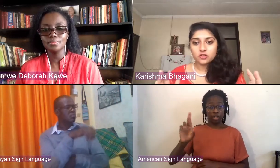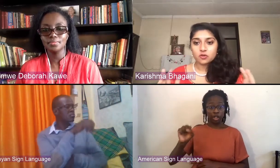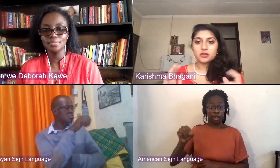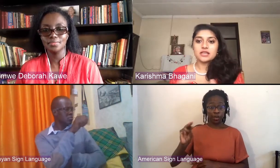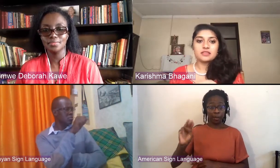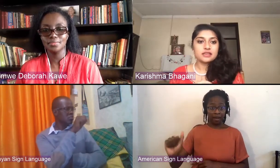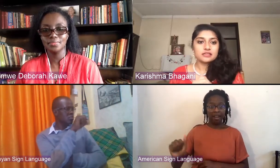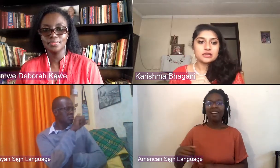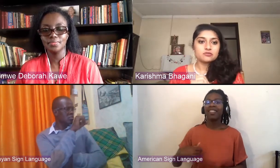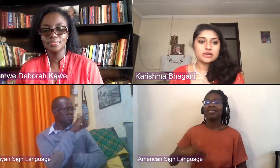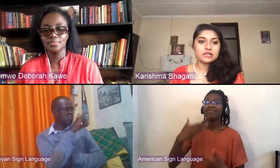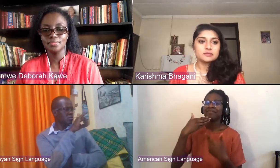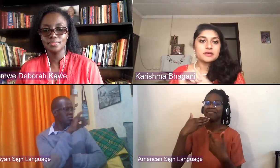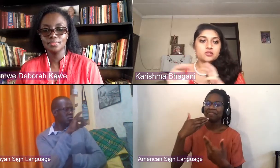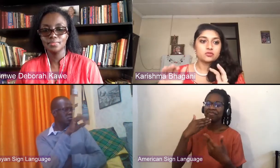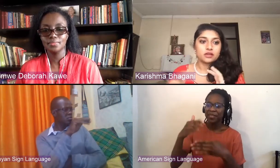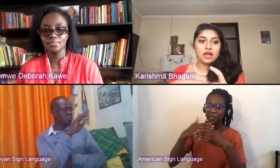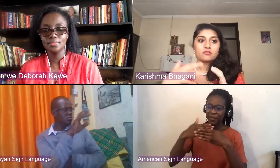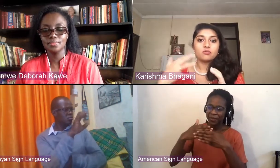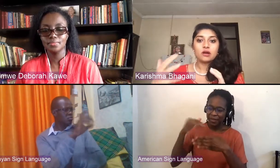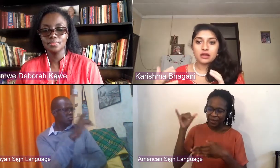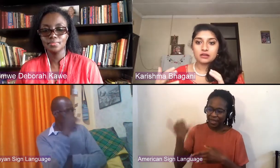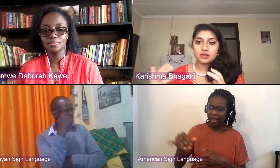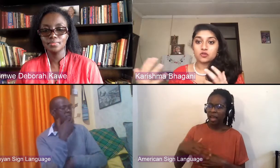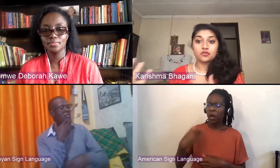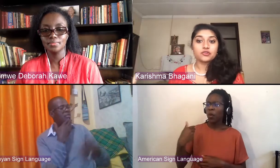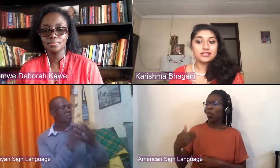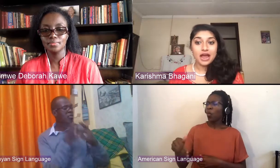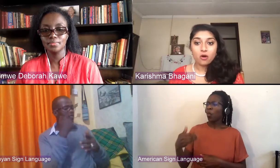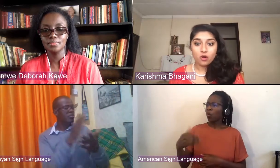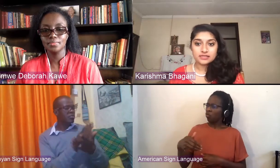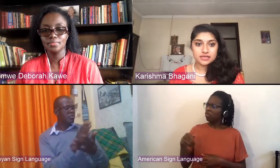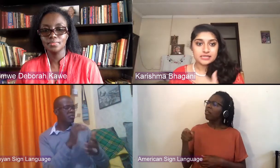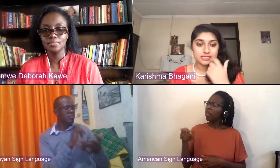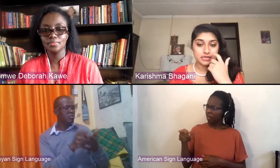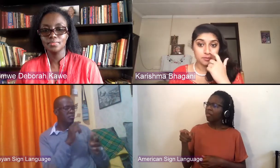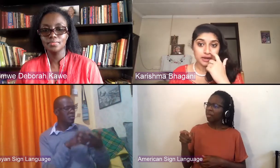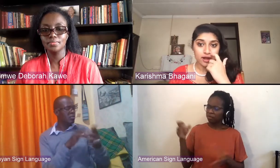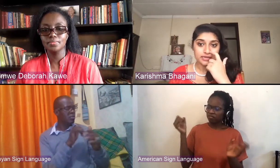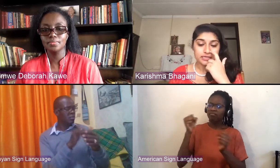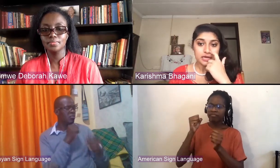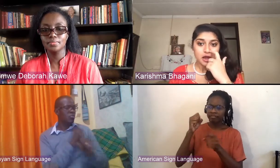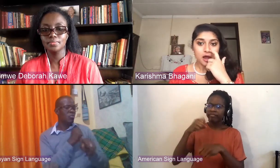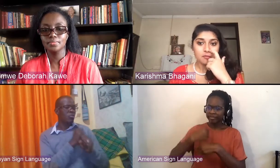you know, because I think it really speaks to the kind of work that you create now as an artist and a playwright.